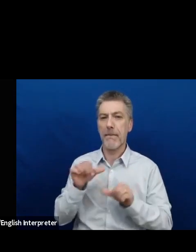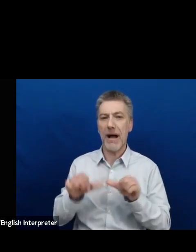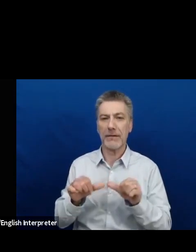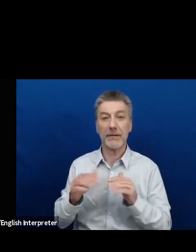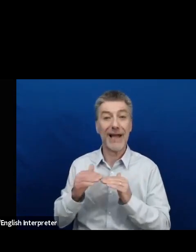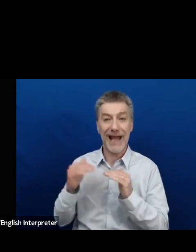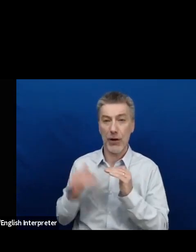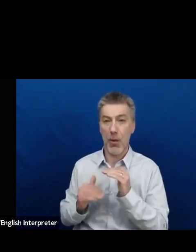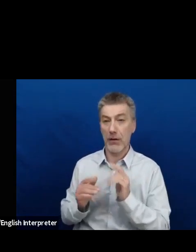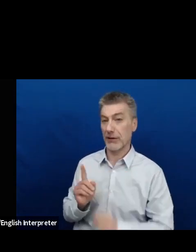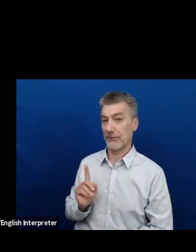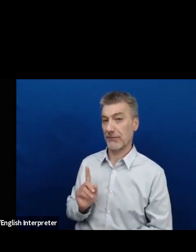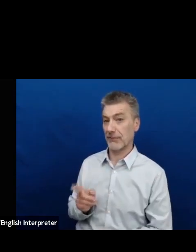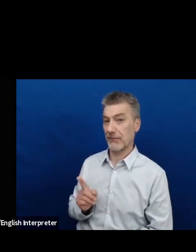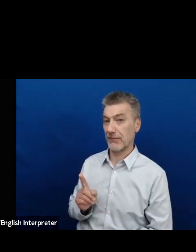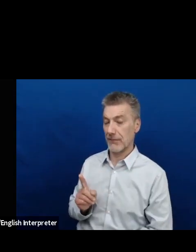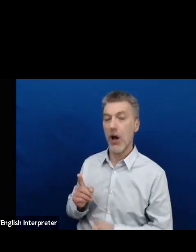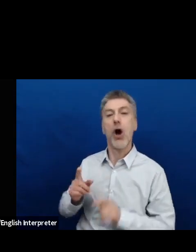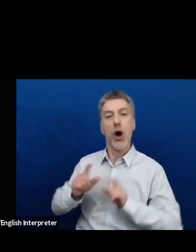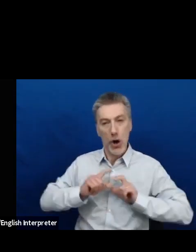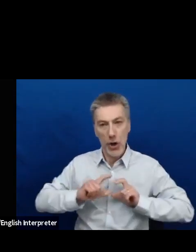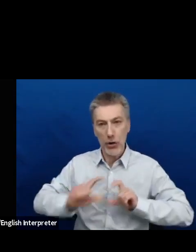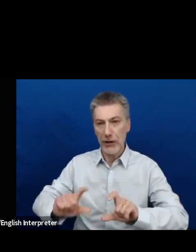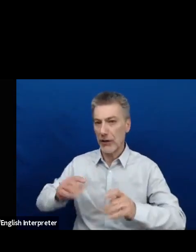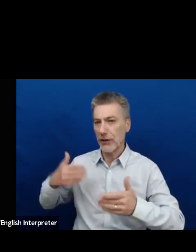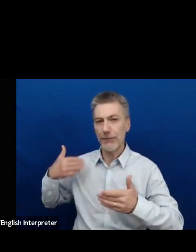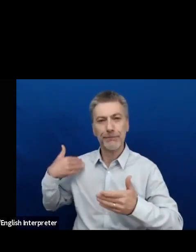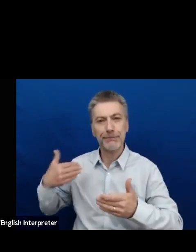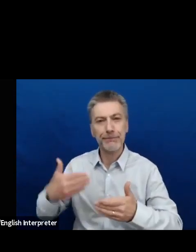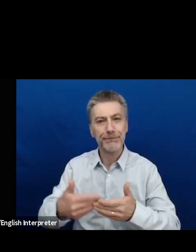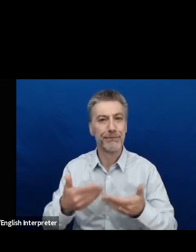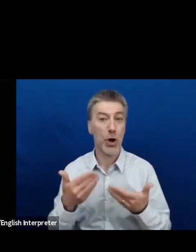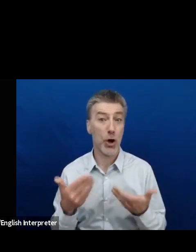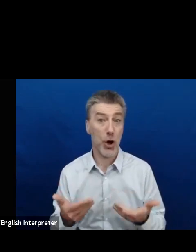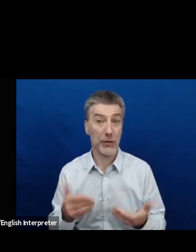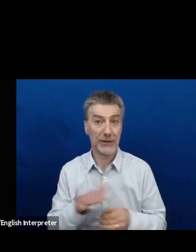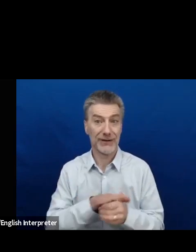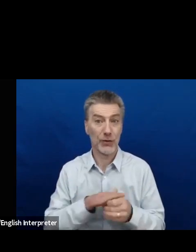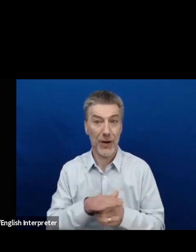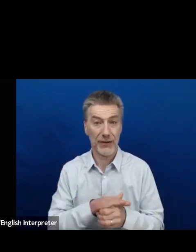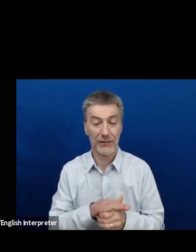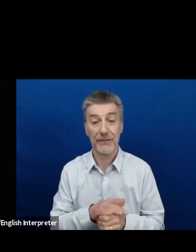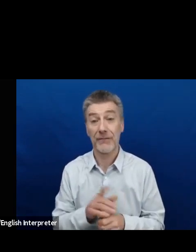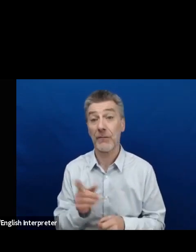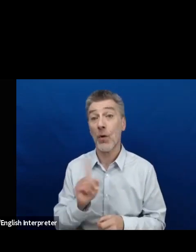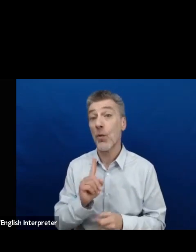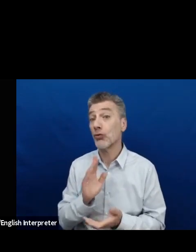economy. To put in terms the multiplier had its effects